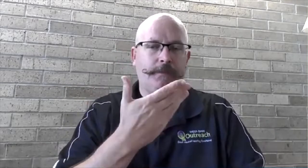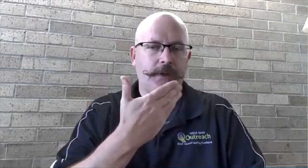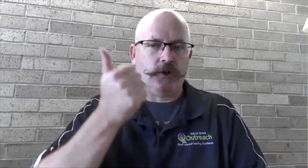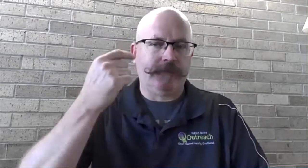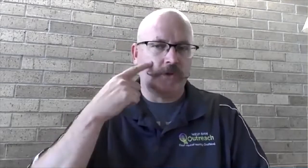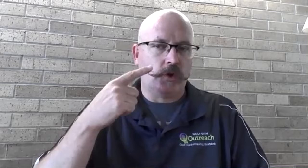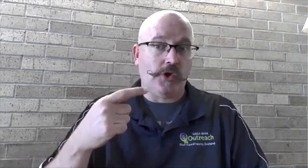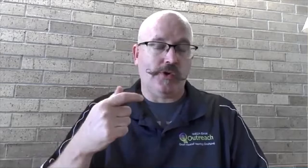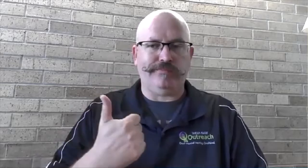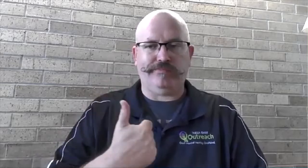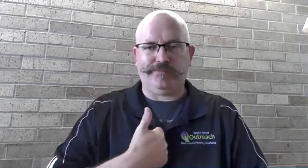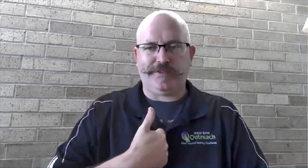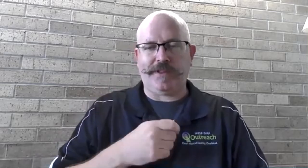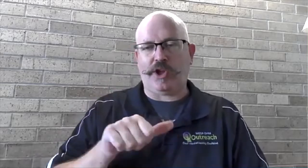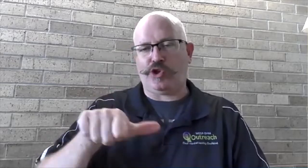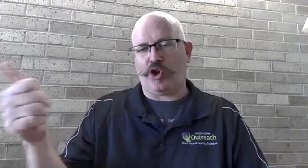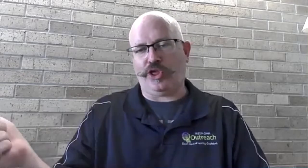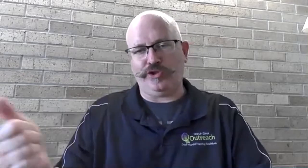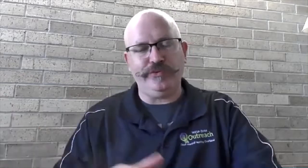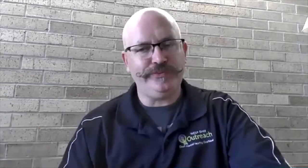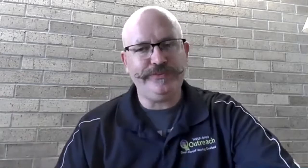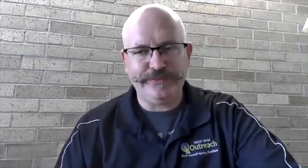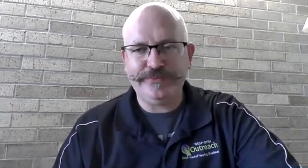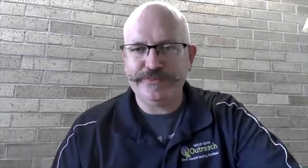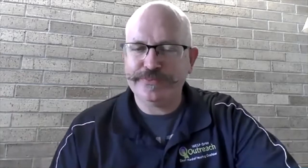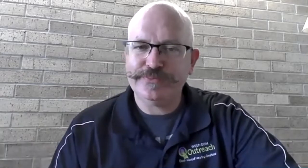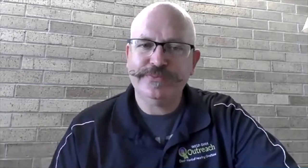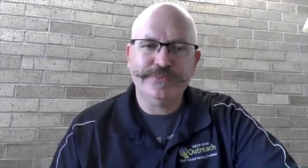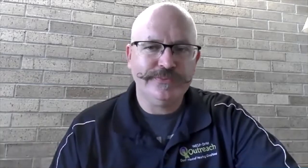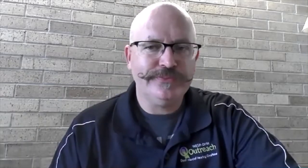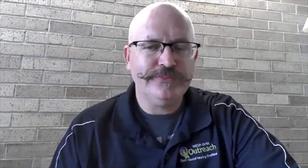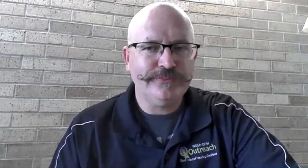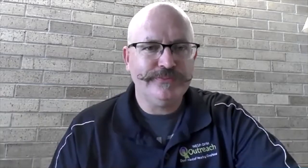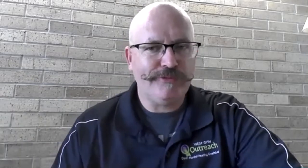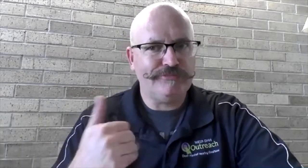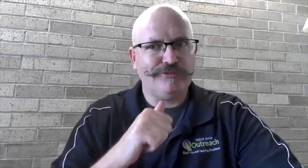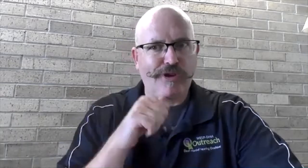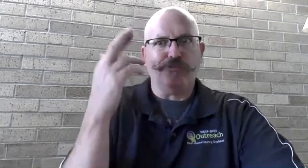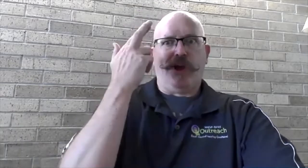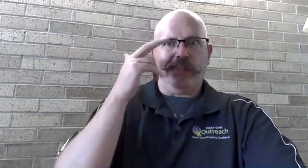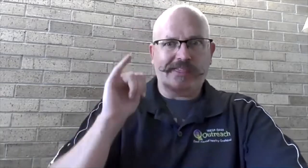I think in the long run it'll make it better for others.